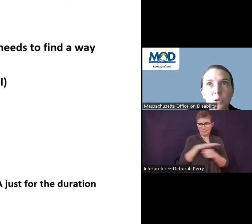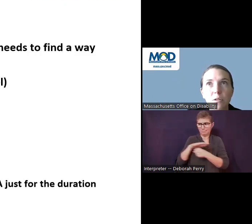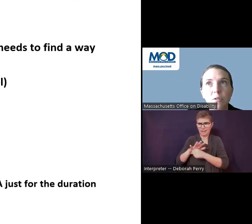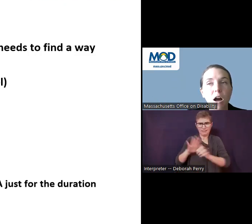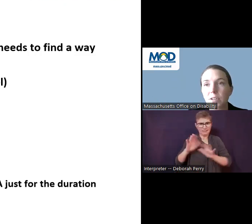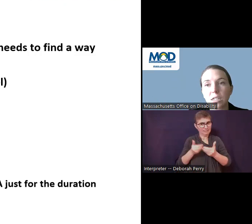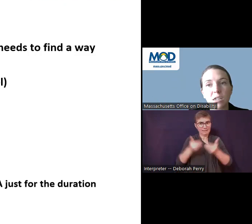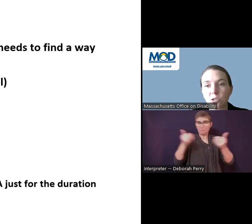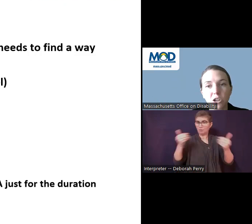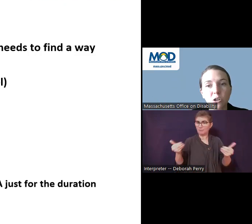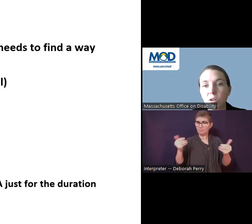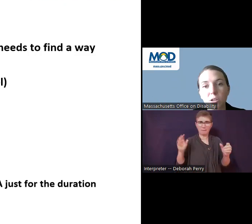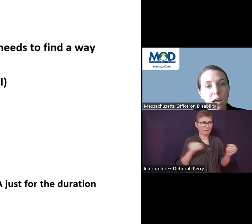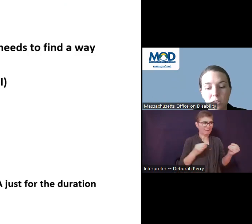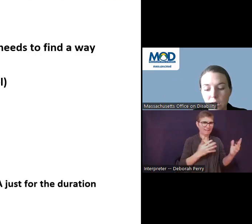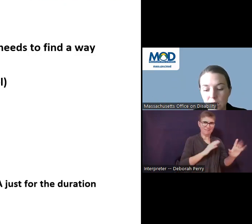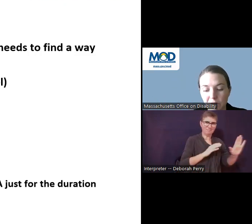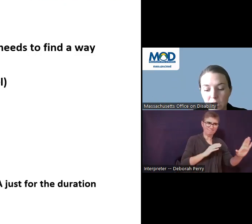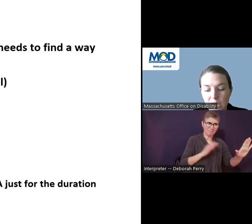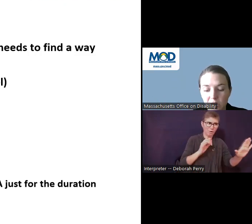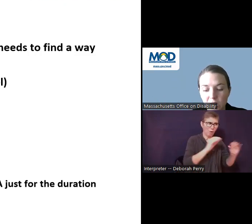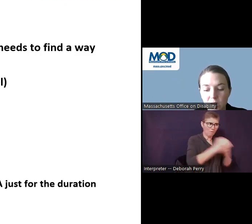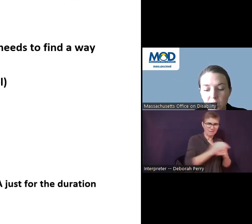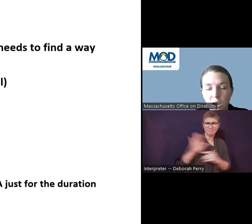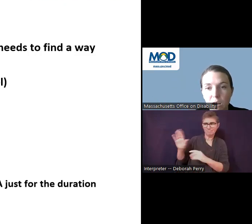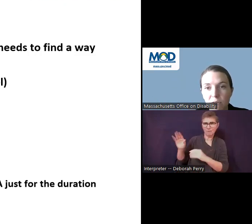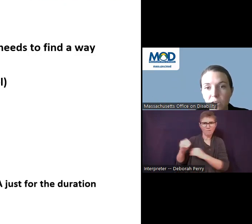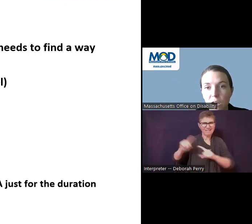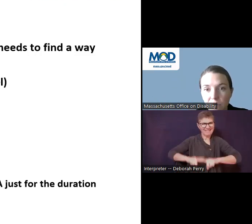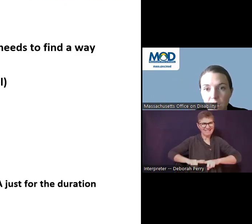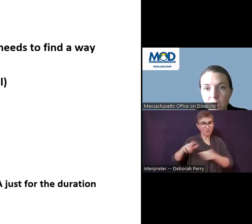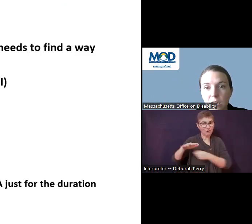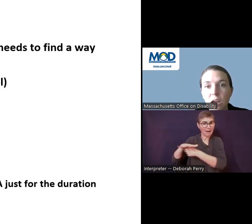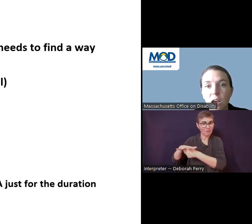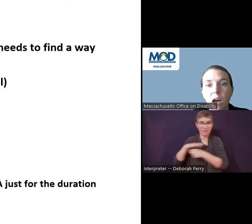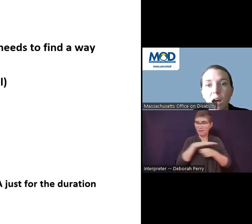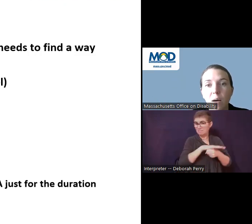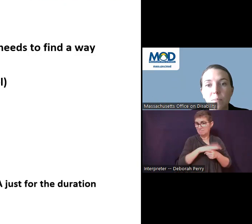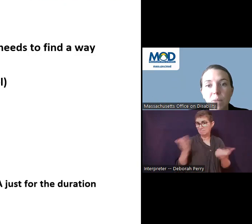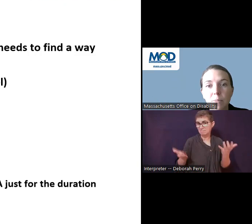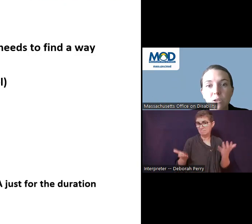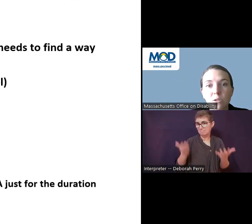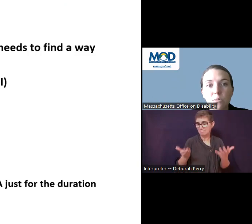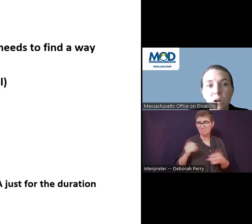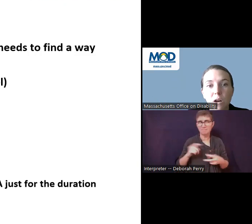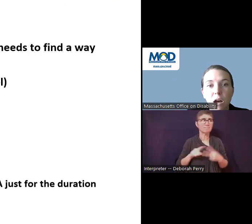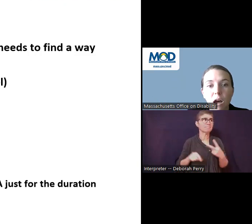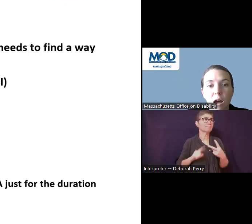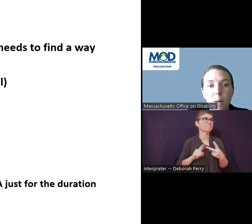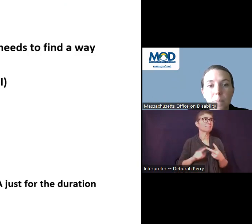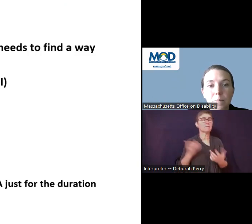sort of offices or cubicles in different sections of the office maybe you